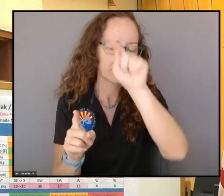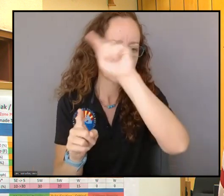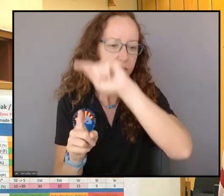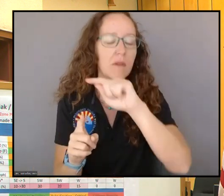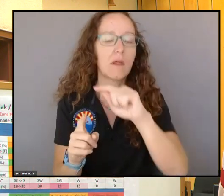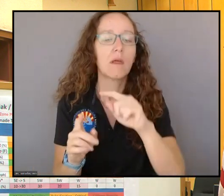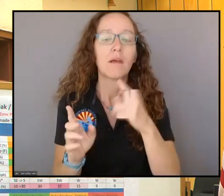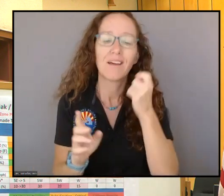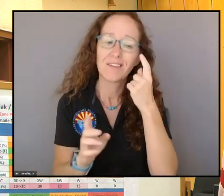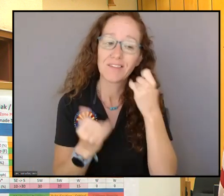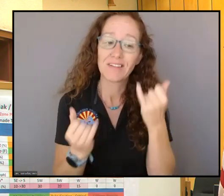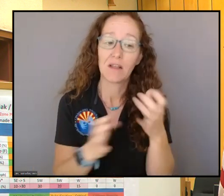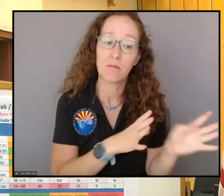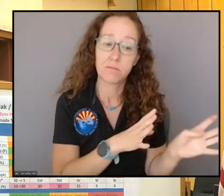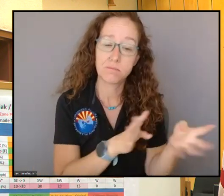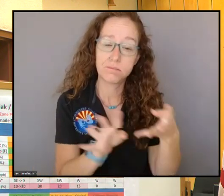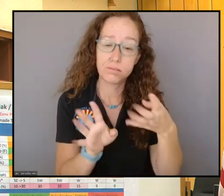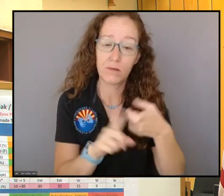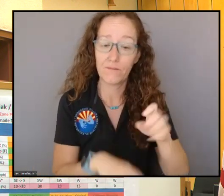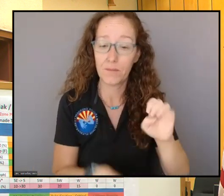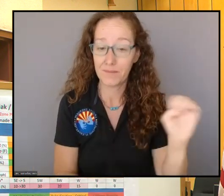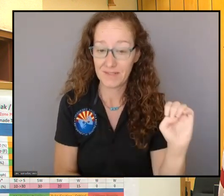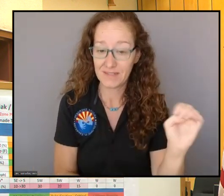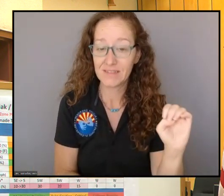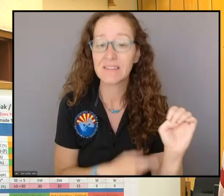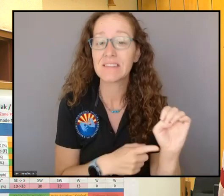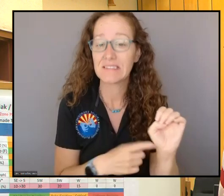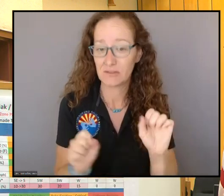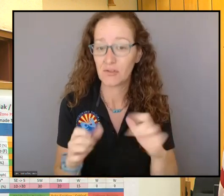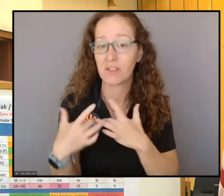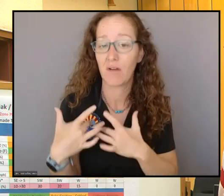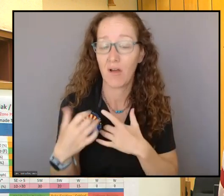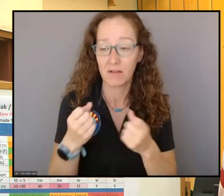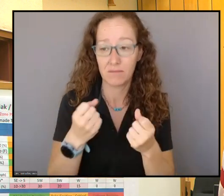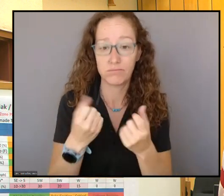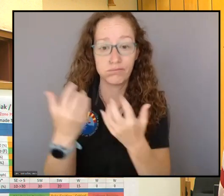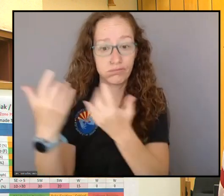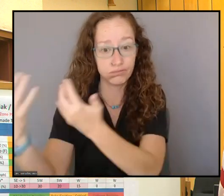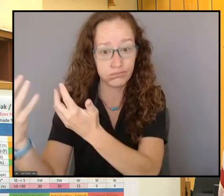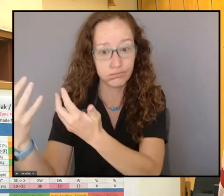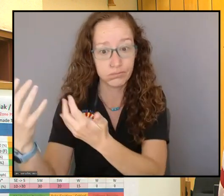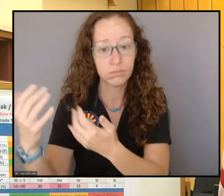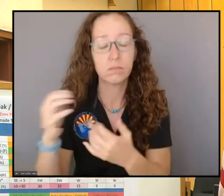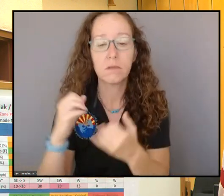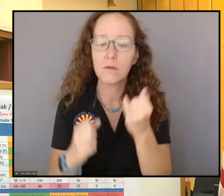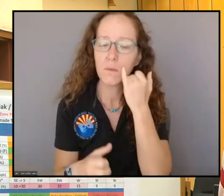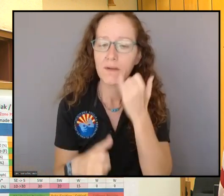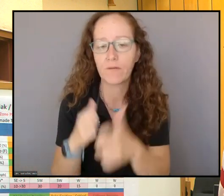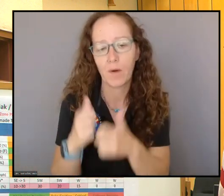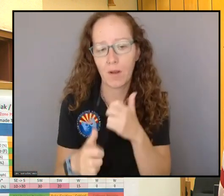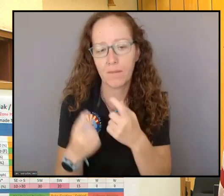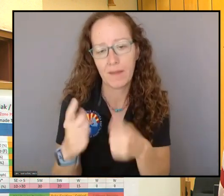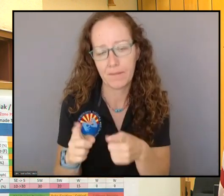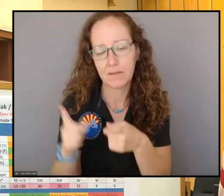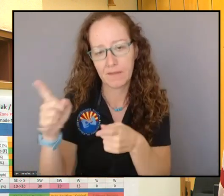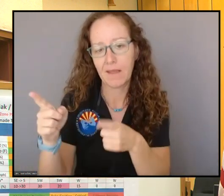because it may cause fire spread to the west if we have problems. So, we'll be focusing out here in this area. One